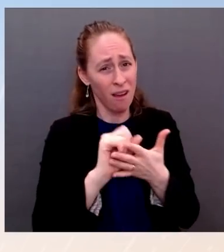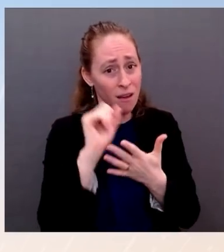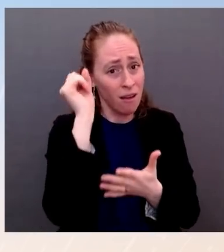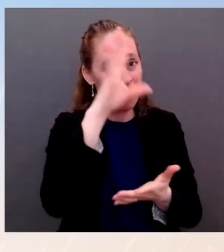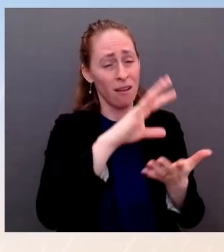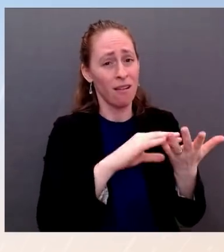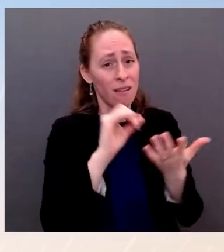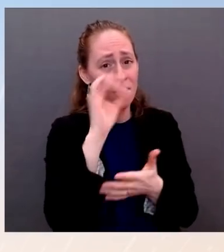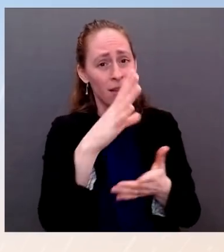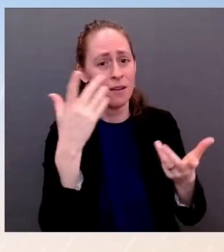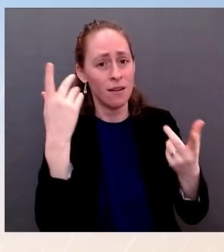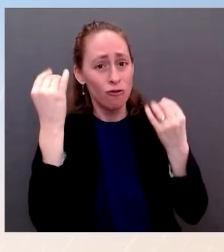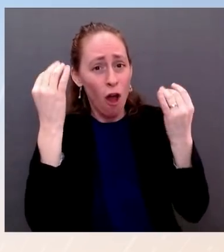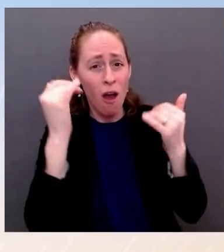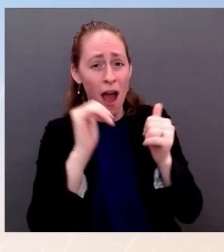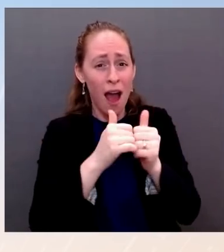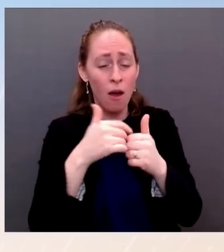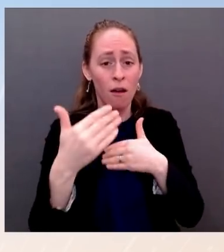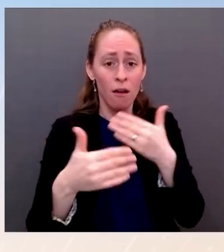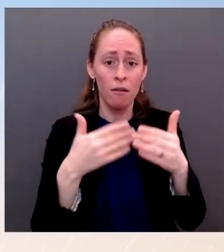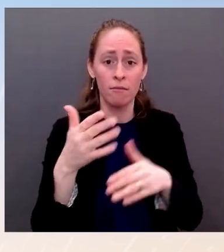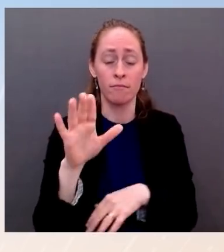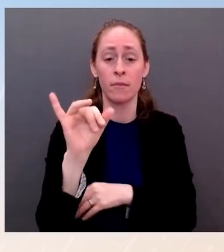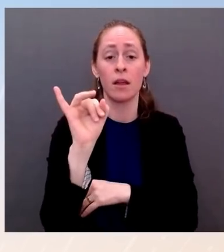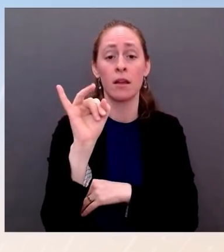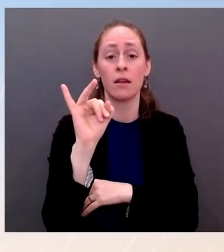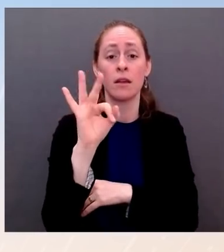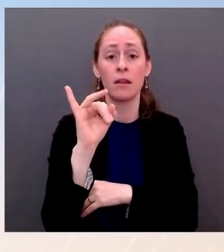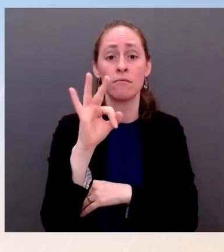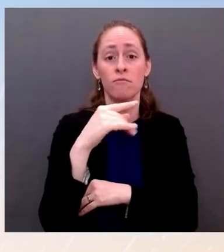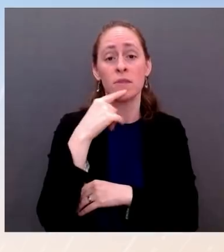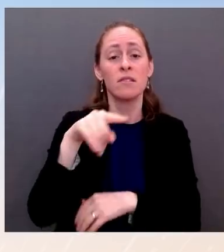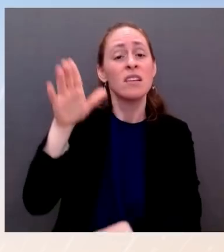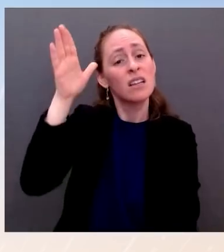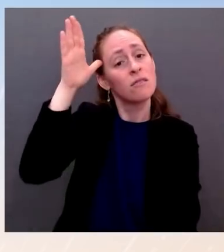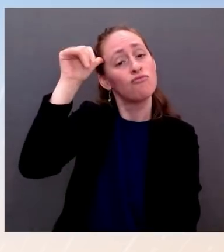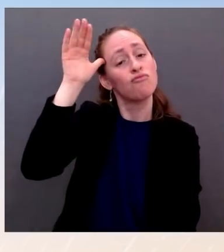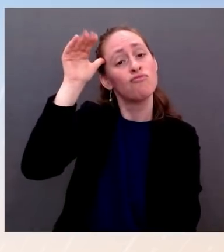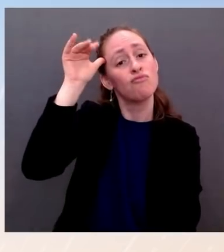and partners to respond decisively. Yeah. The Press: Thanks, Jake. It sounds like you're saying that the assessment previously --